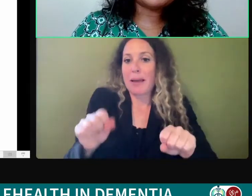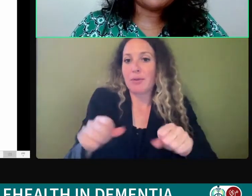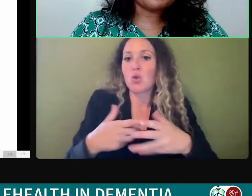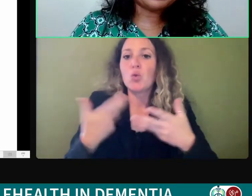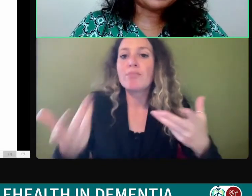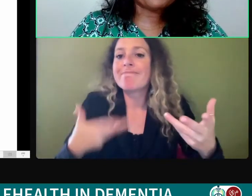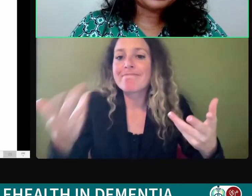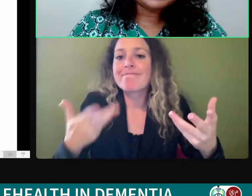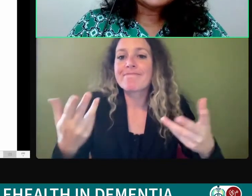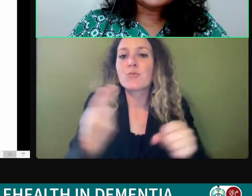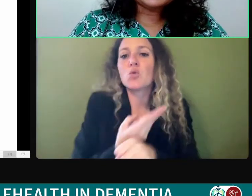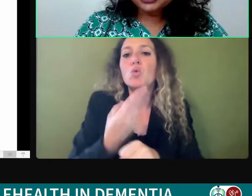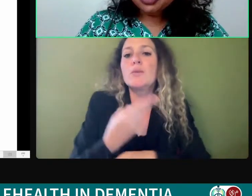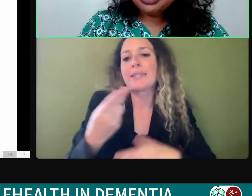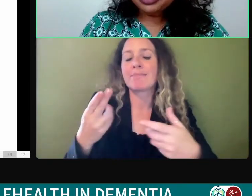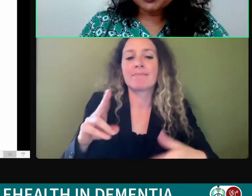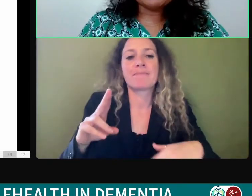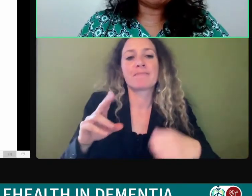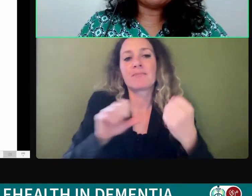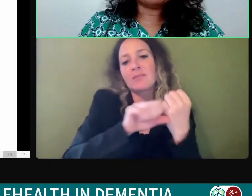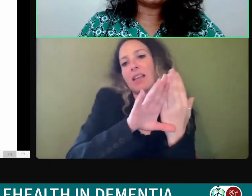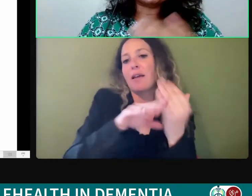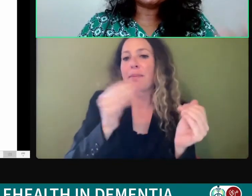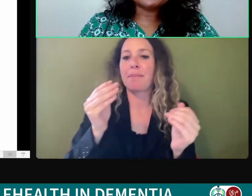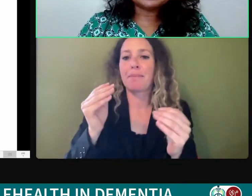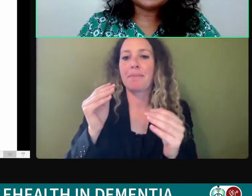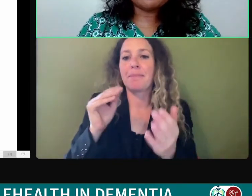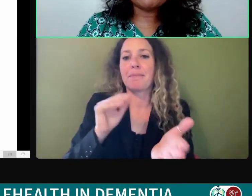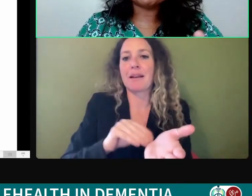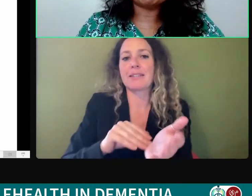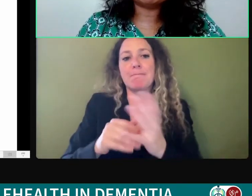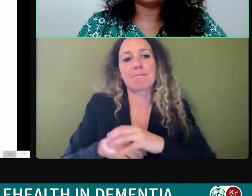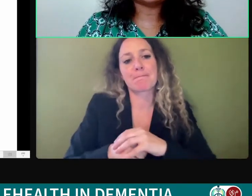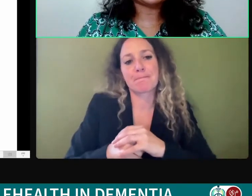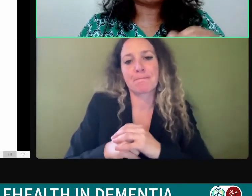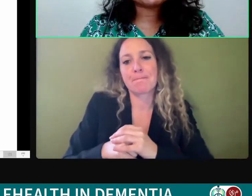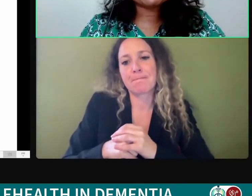telemedicine. Additionally, there's been a lot of changes in telehealth policy after